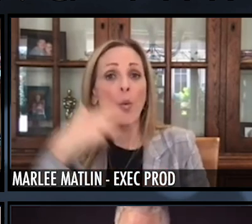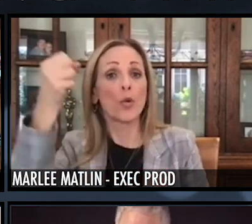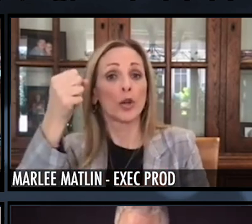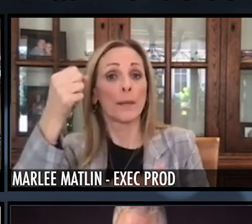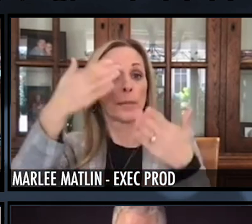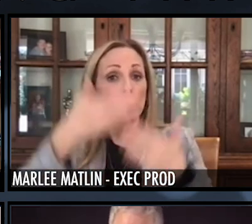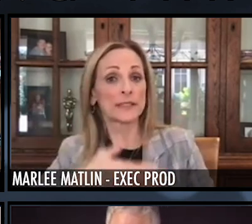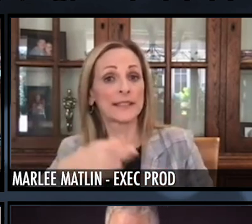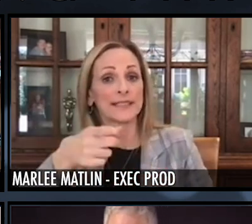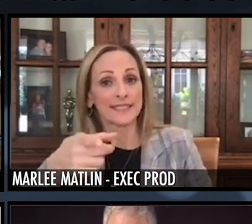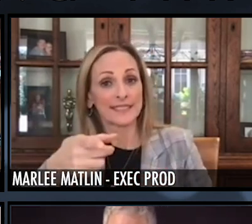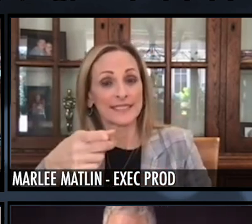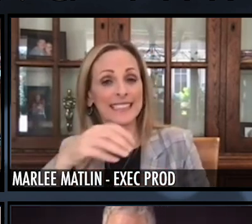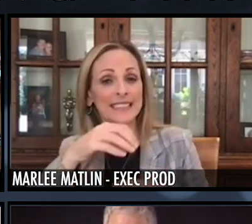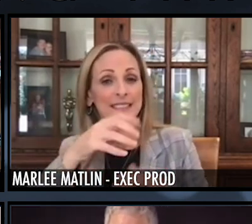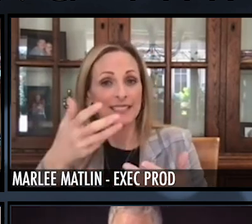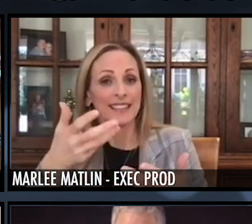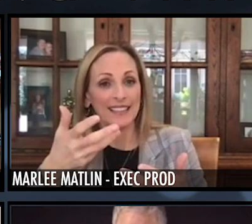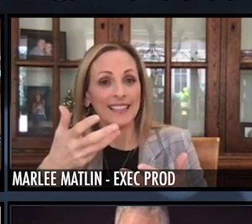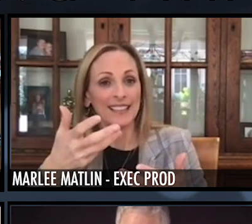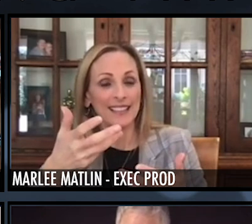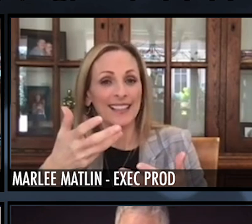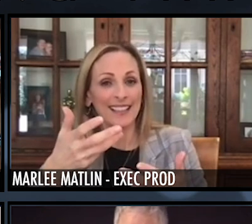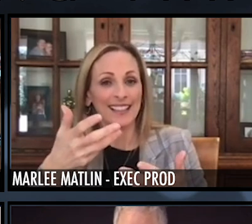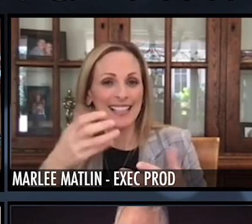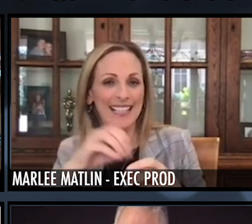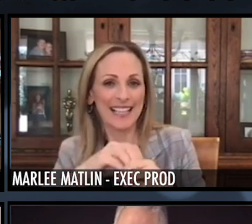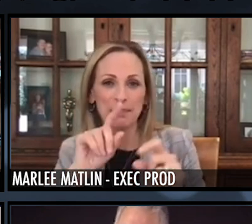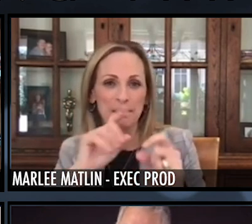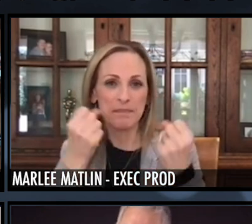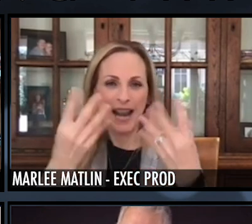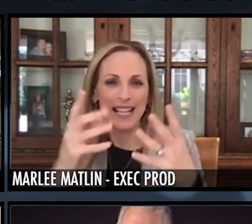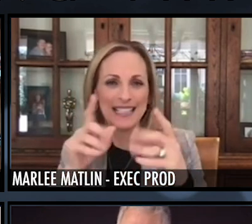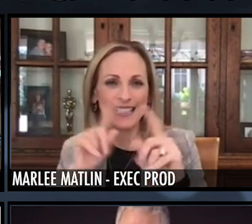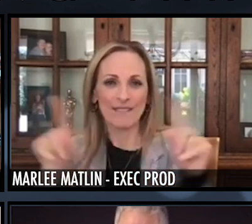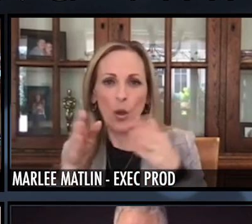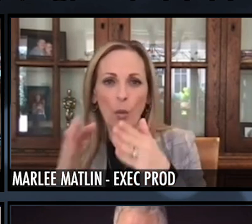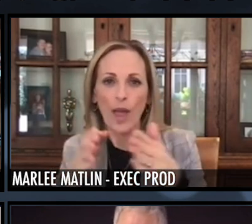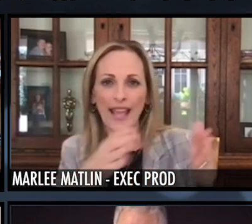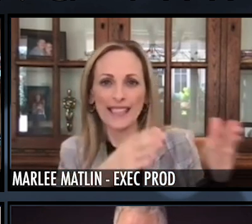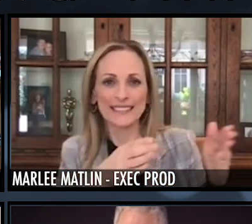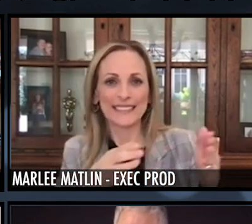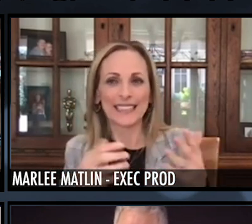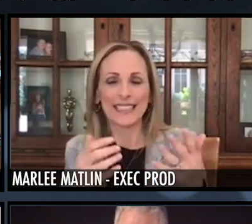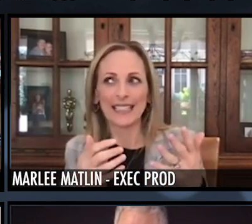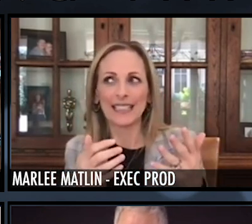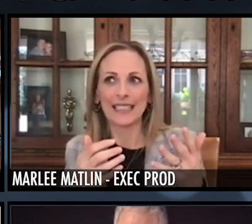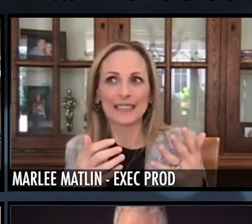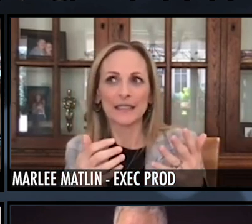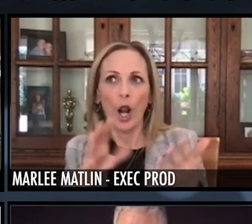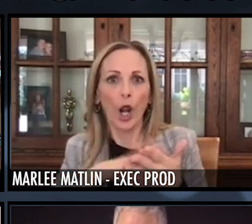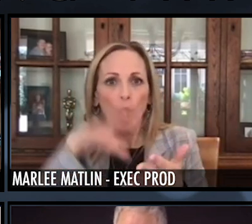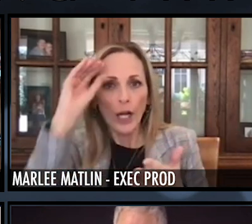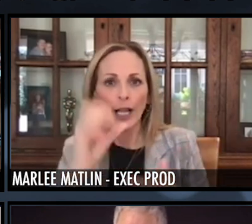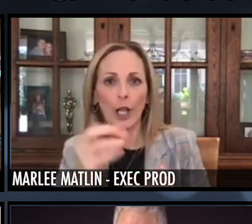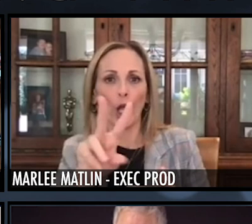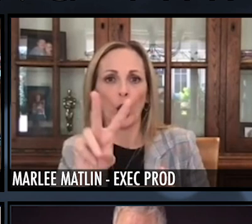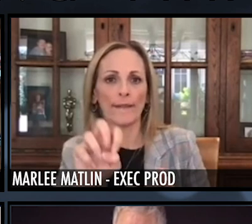character helps someone. For example, in this situation, the Robert's character is older. I mean, we're talking about all kinds of levels here. We're talking